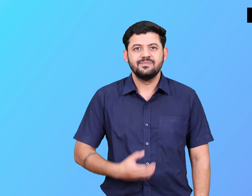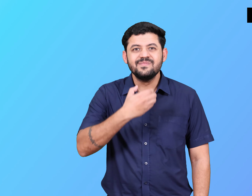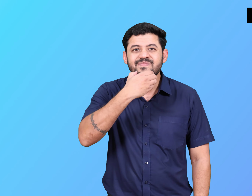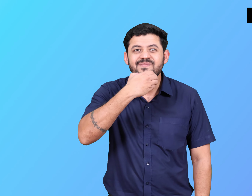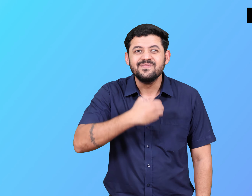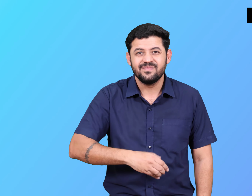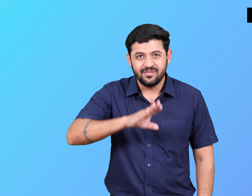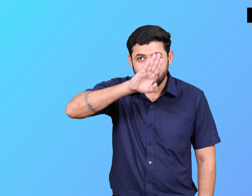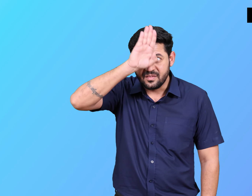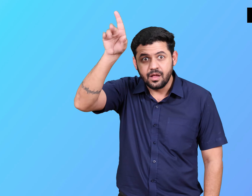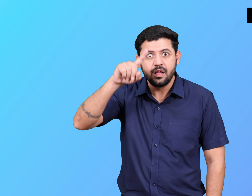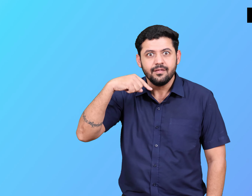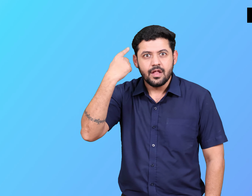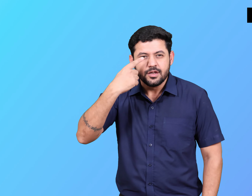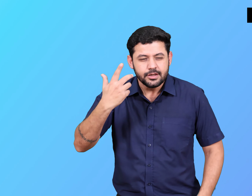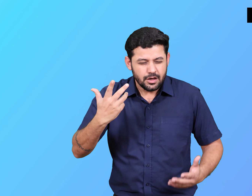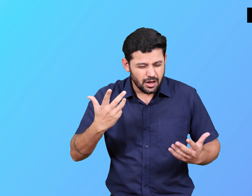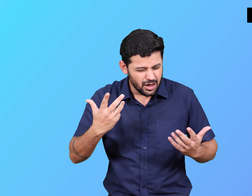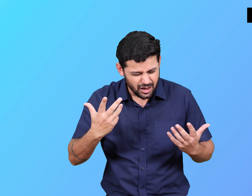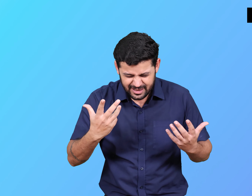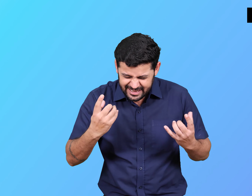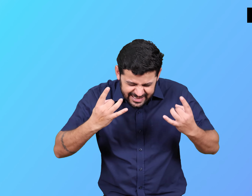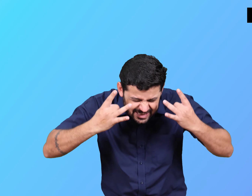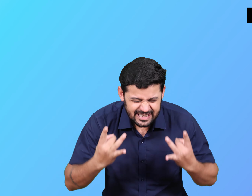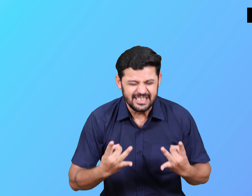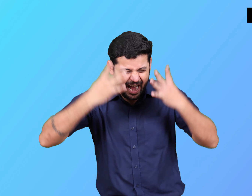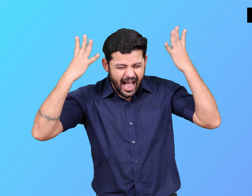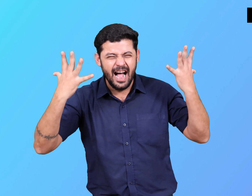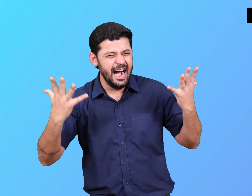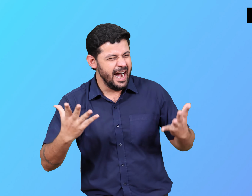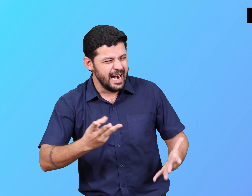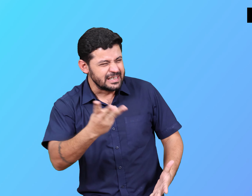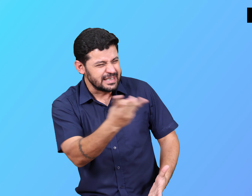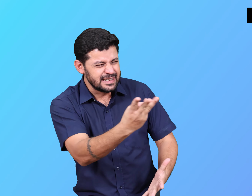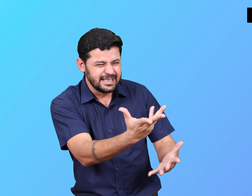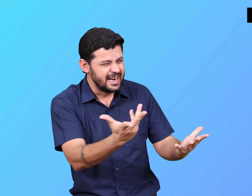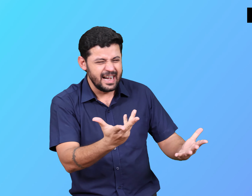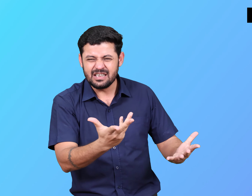Then Nebuchadnezzar became very angry with Shadrach, Meshach and Abednego.